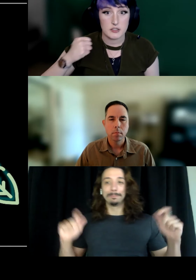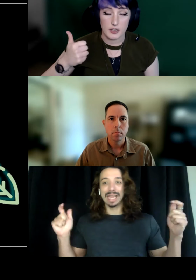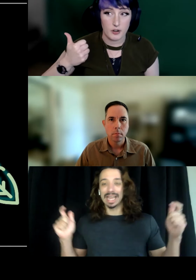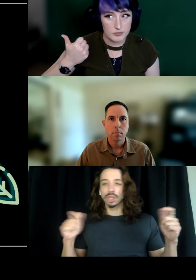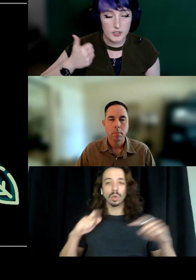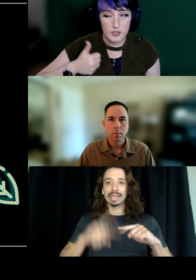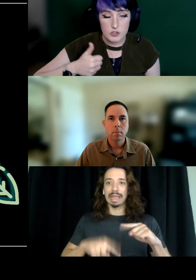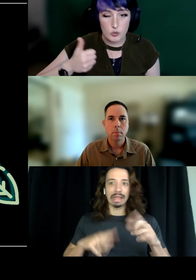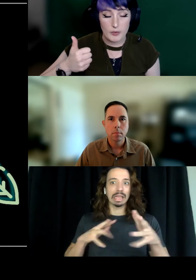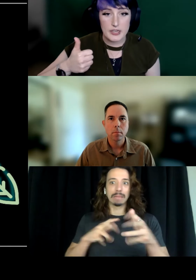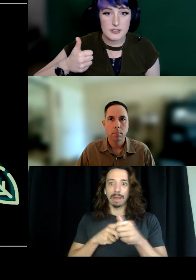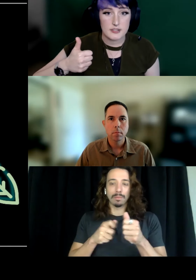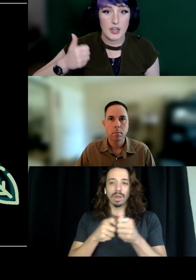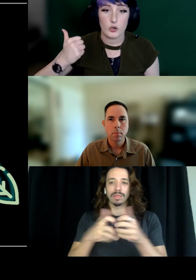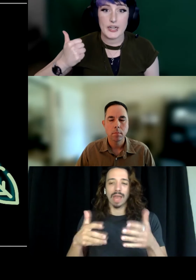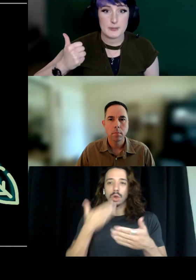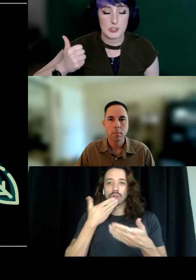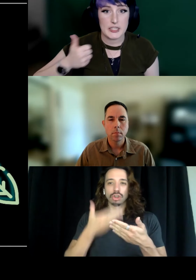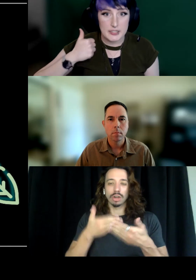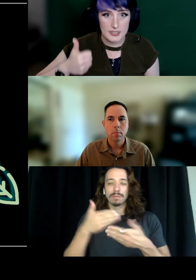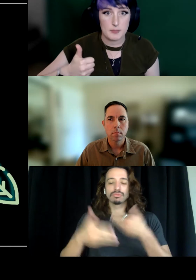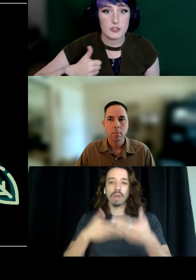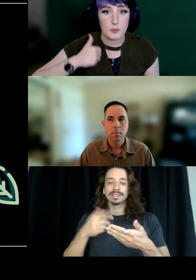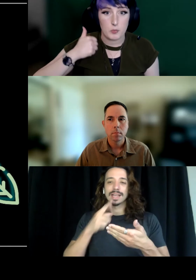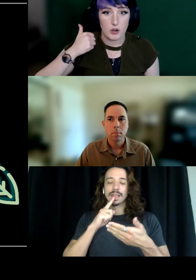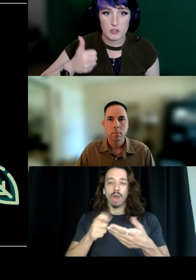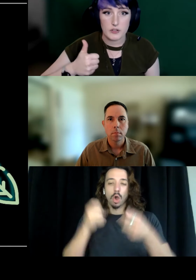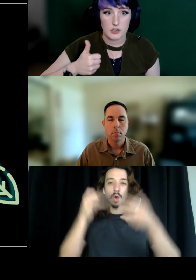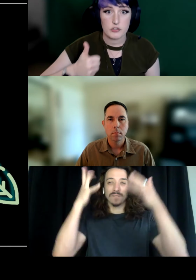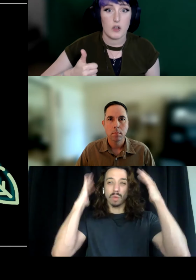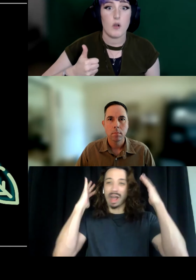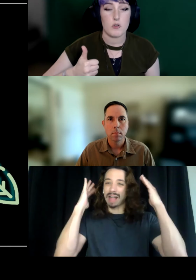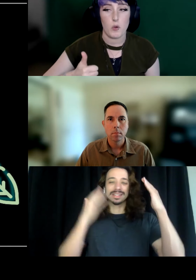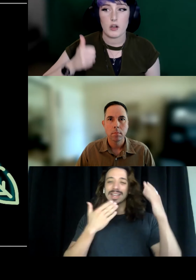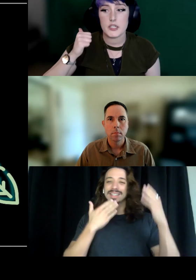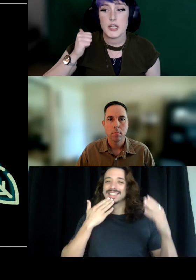I, you know, drowning is not great, especially in accessibility where all of us are so overworked.